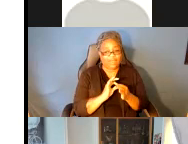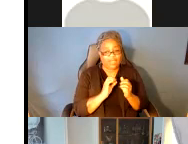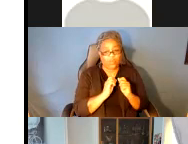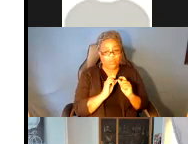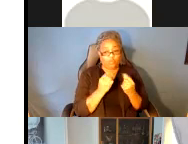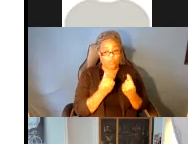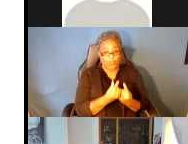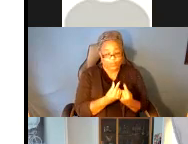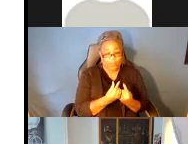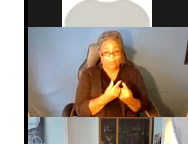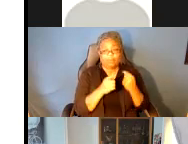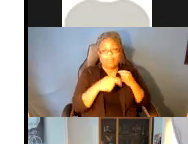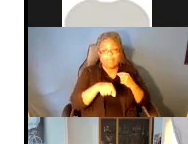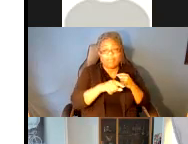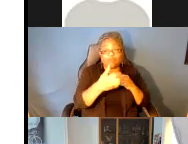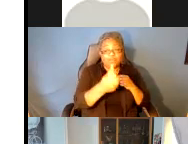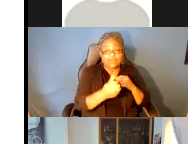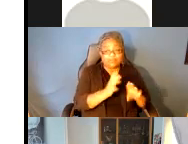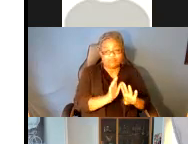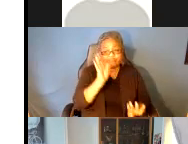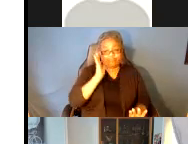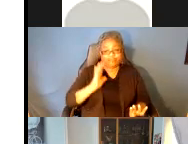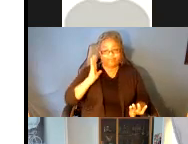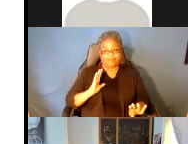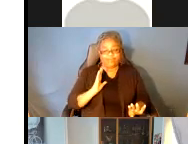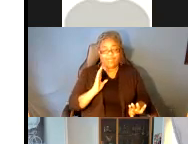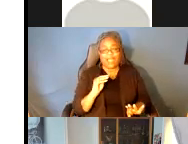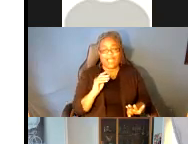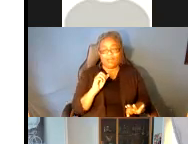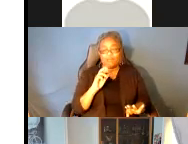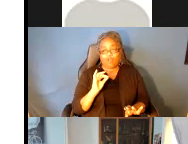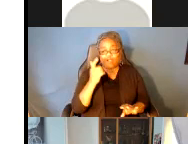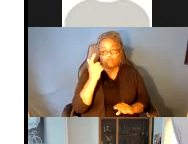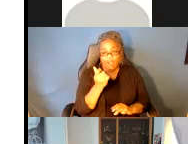that received a previous MRAC grant or recently submitted an MRAC grant.